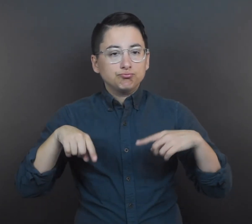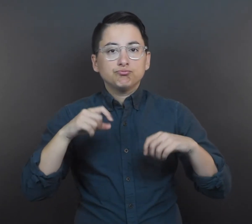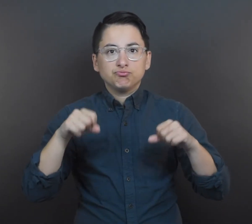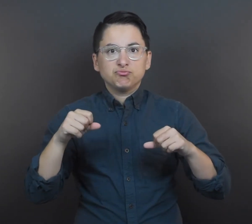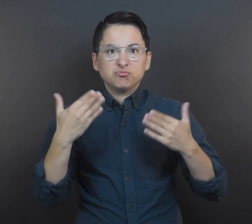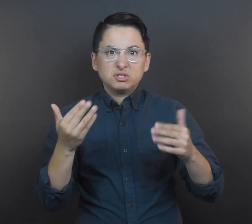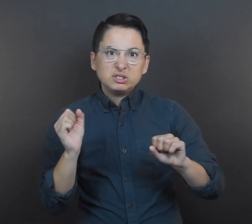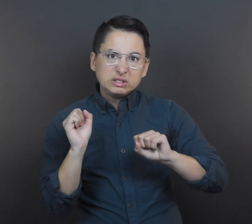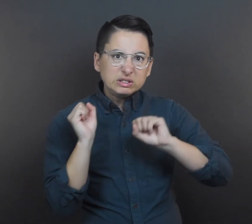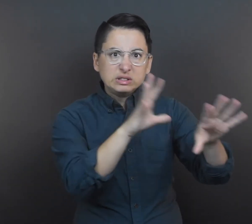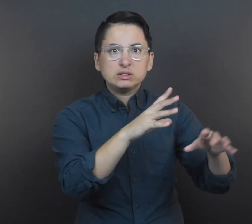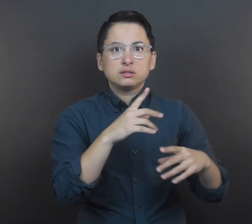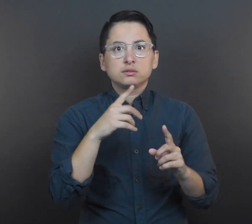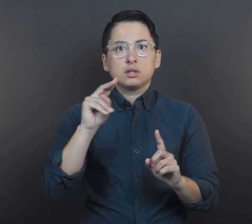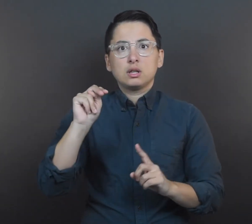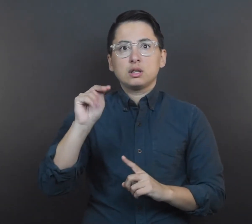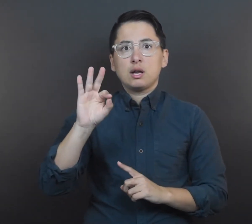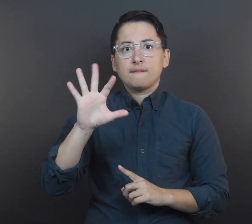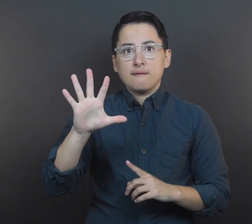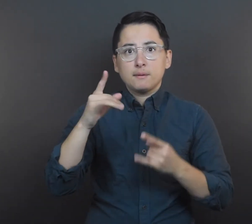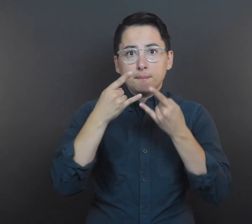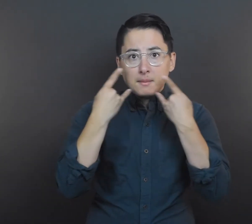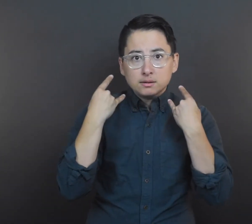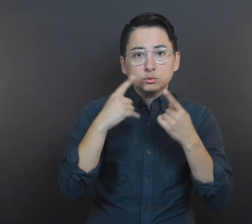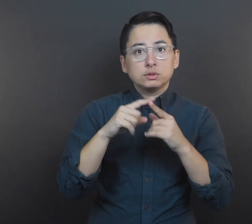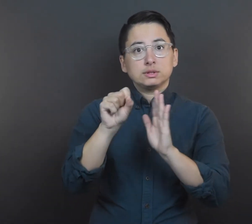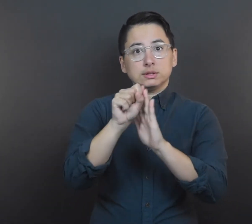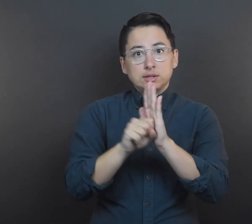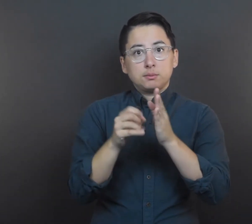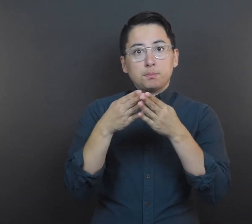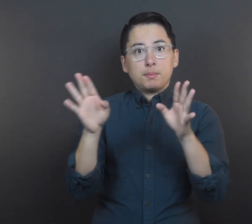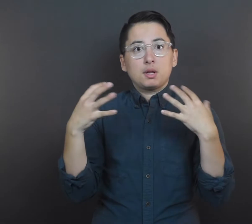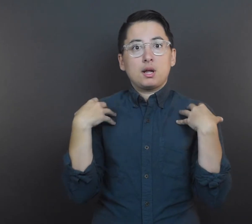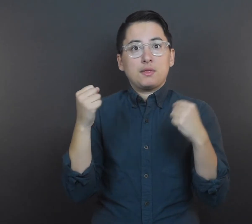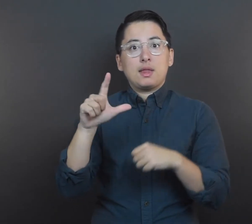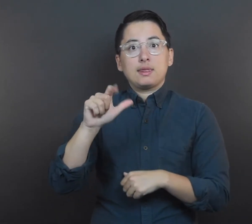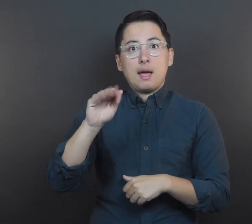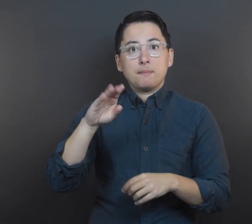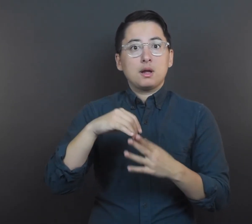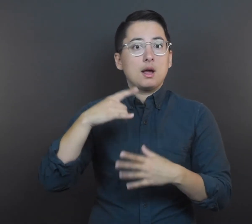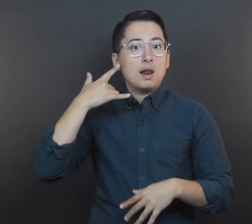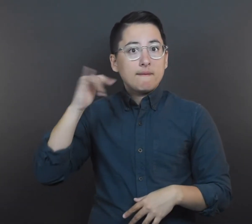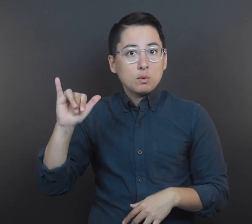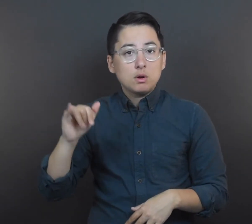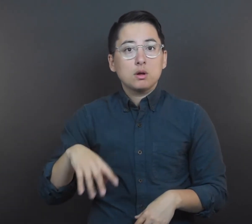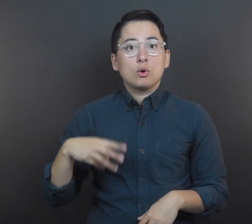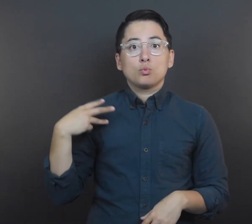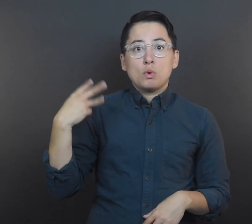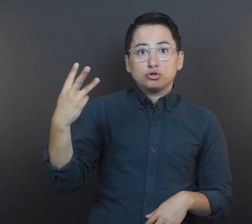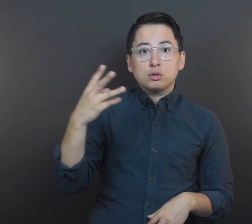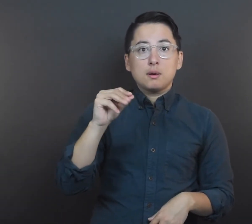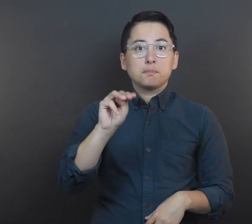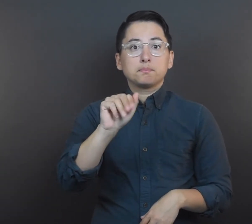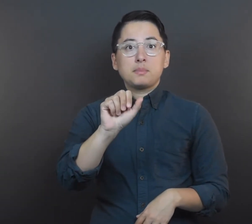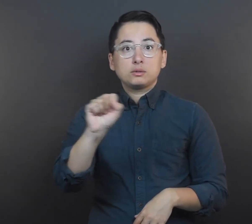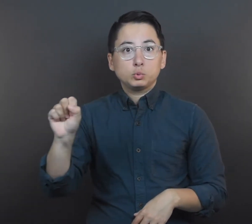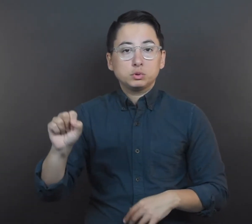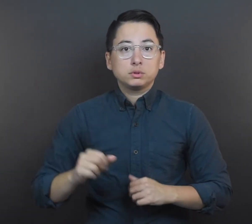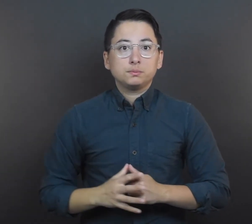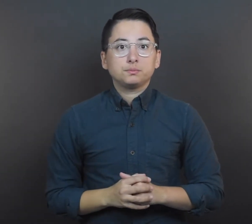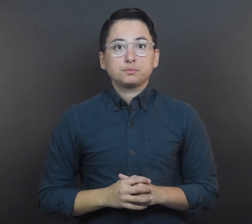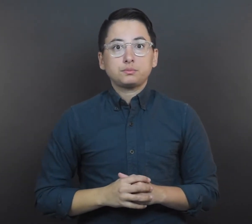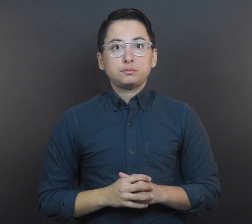That led to shipments of N-95 masks to state public health laboratories in California,